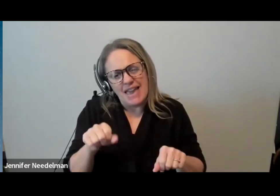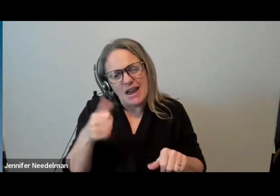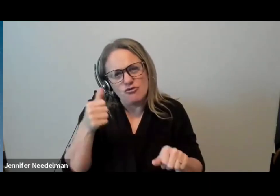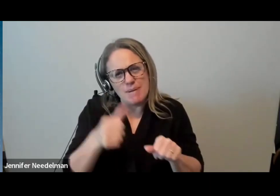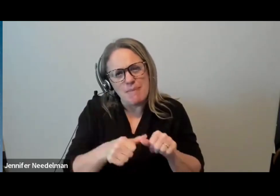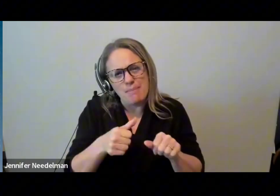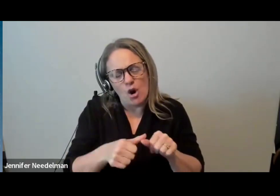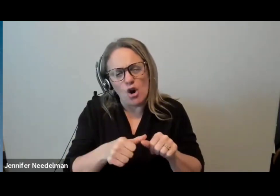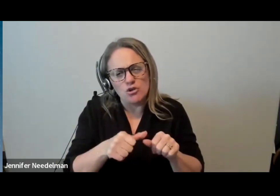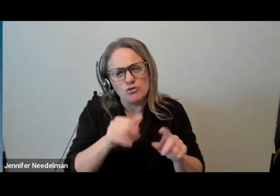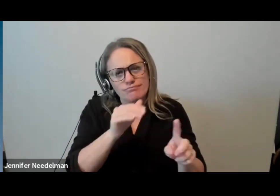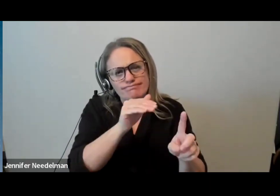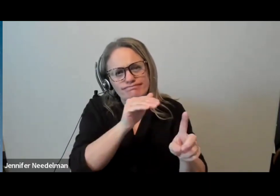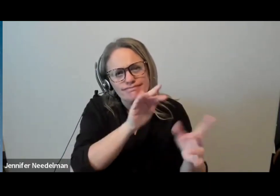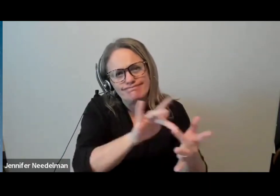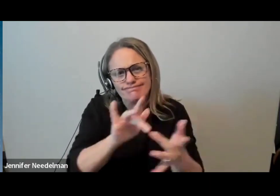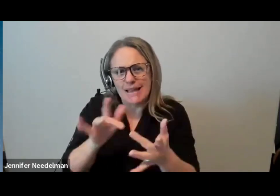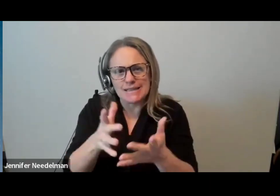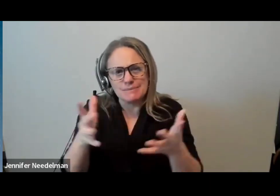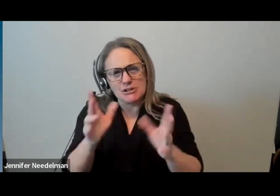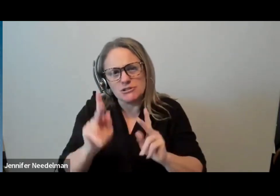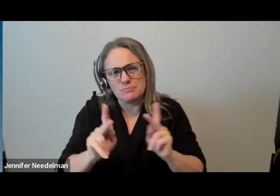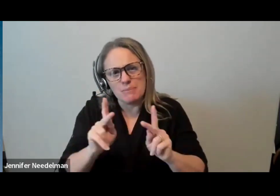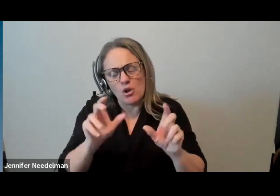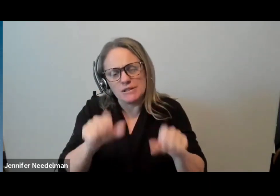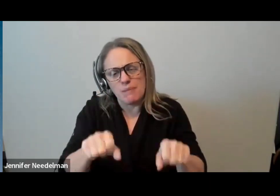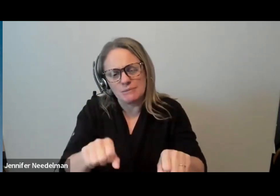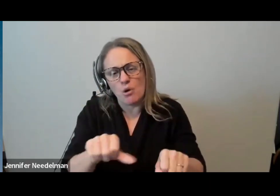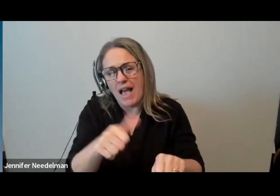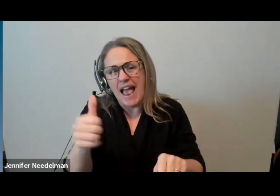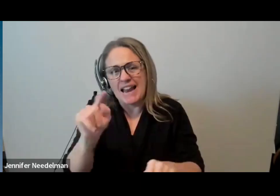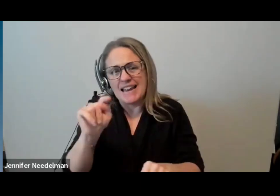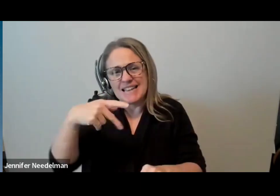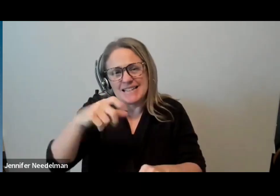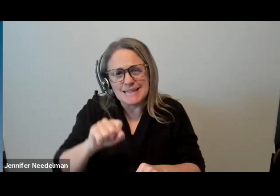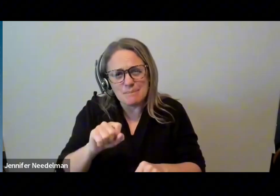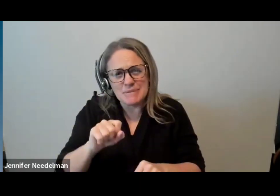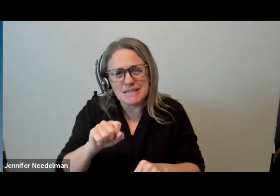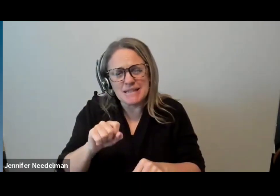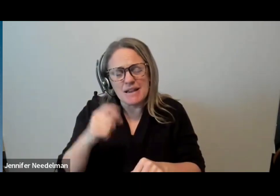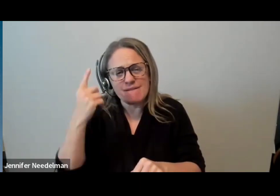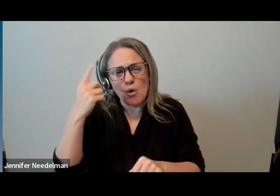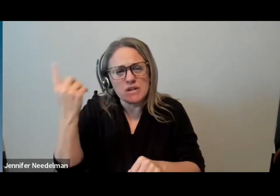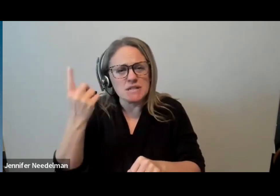of an audience as possible? Any tips for indie devs trying to make their games as accessible as possible?